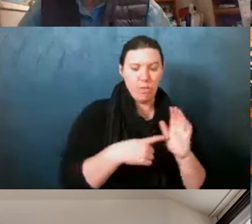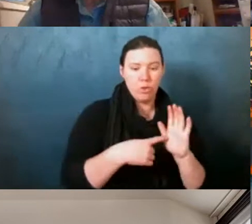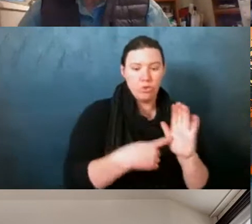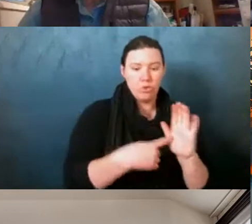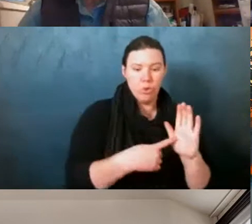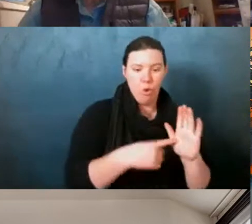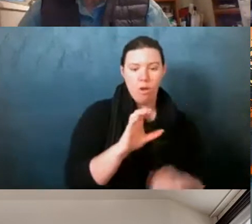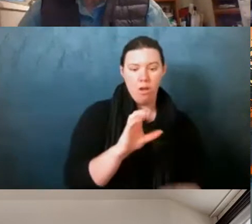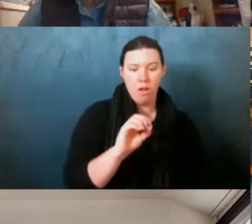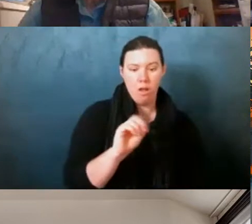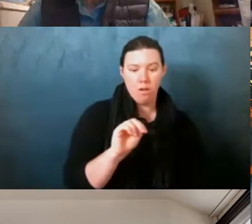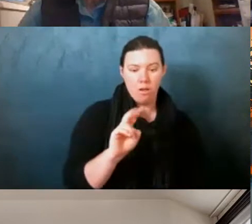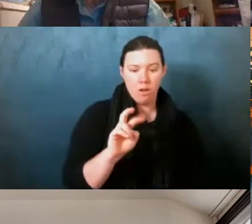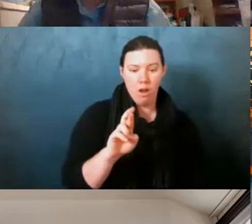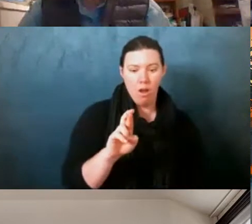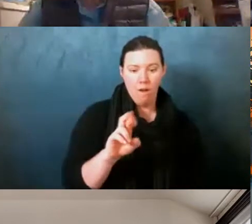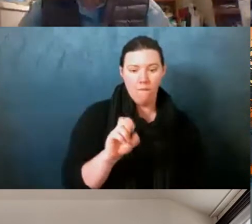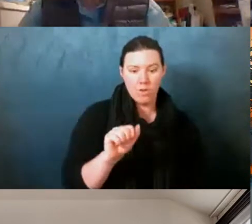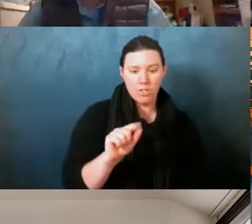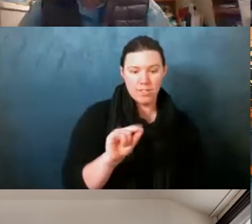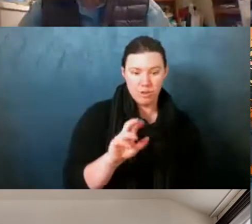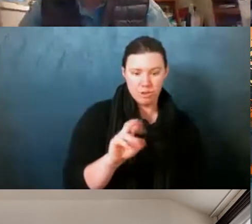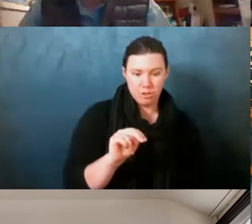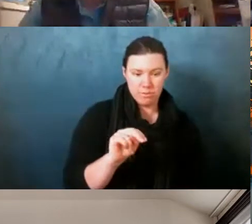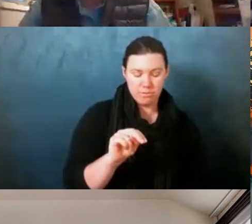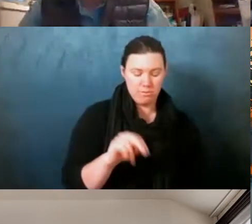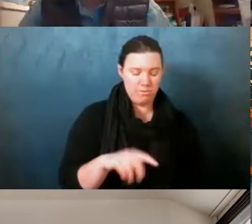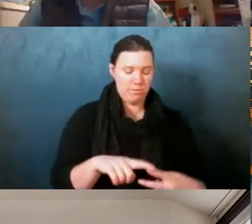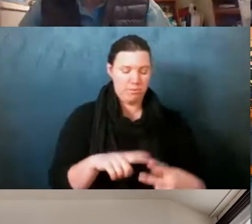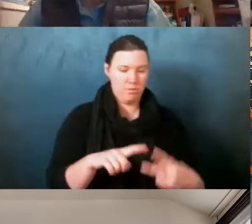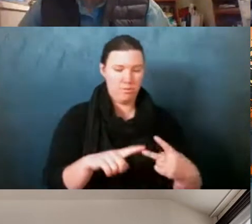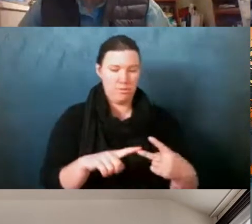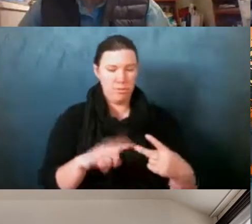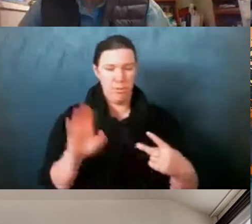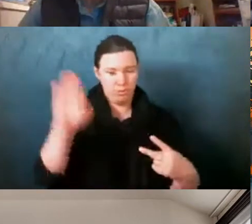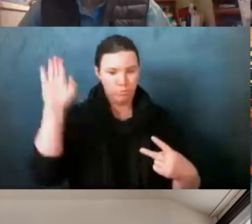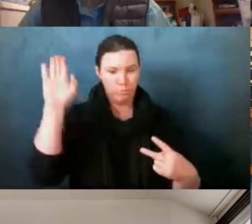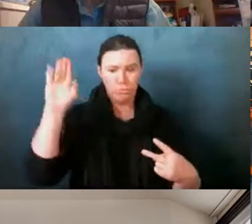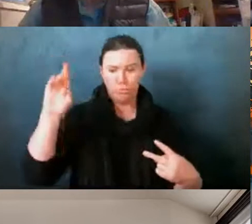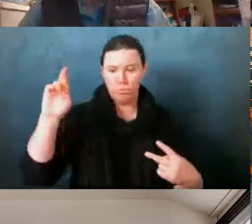You could also type in comments and questions into the chat box, that will work as well.